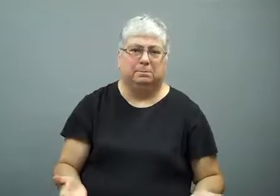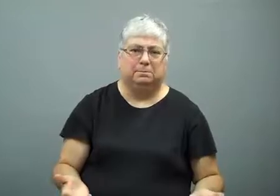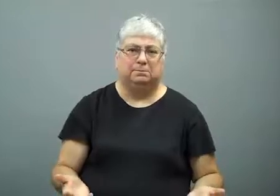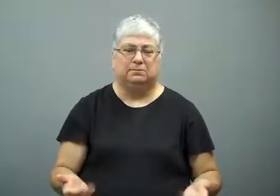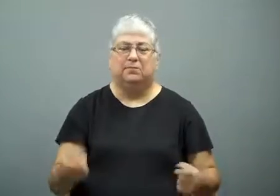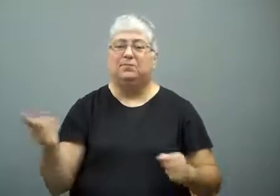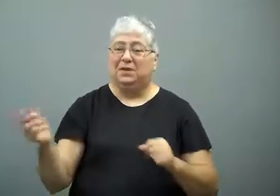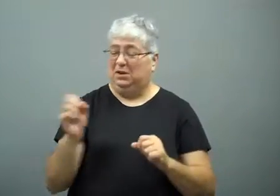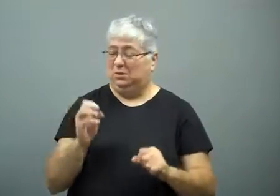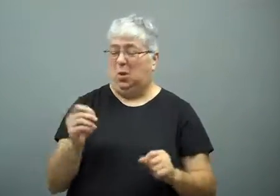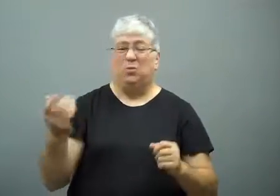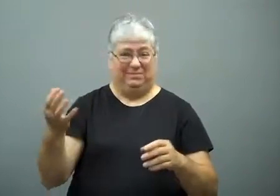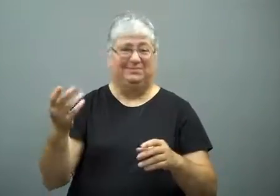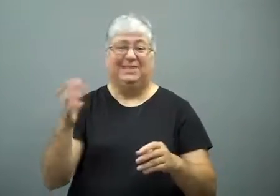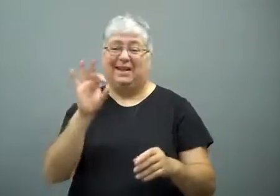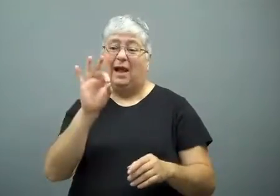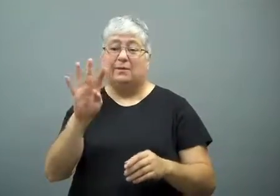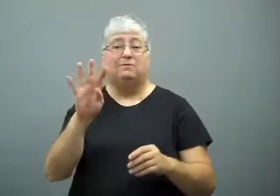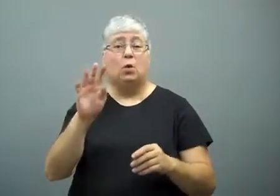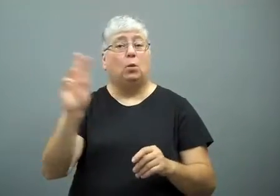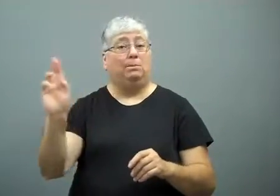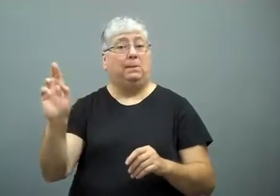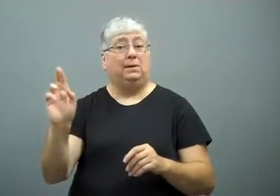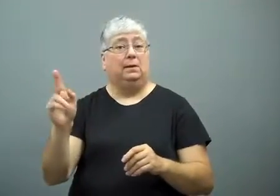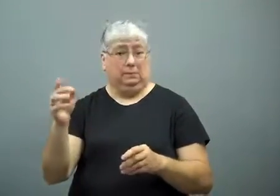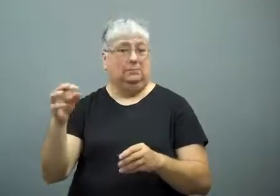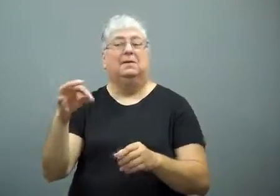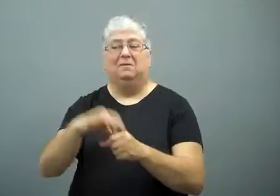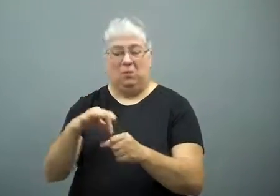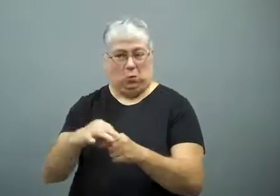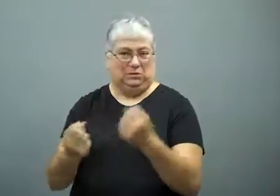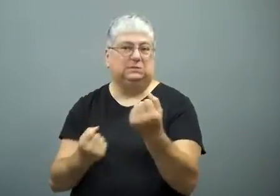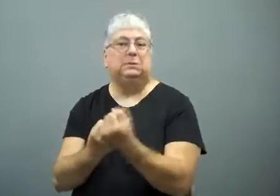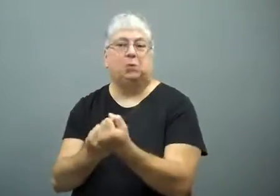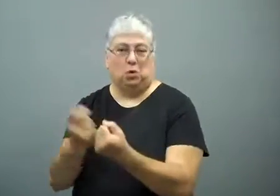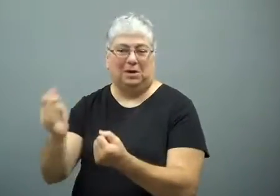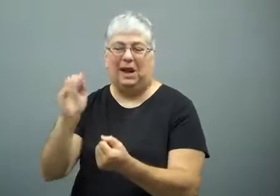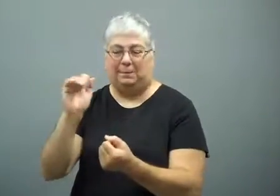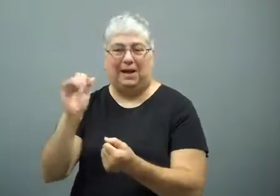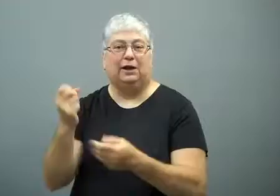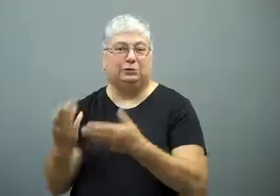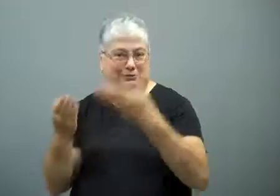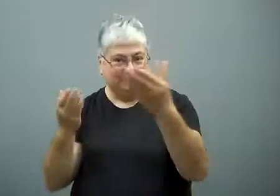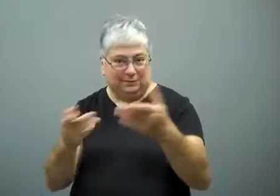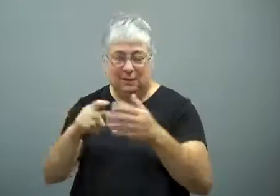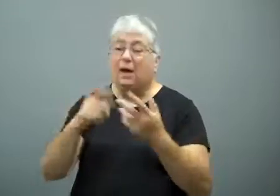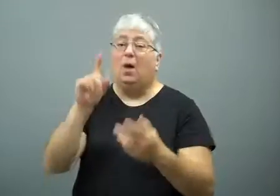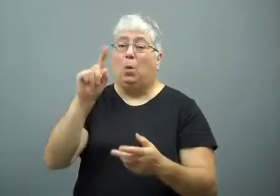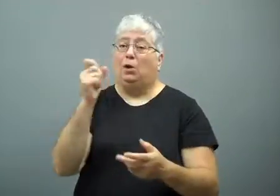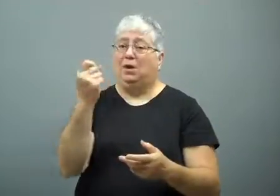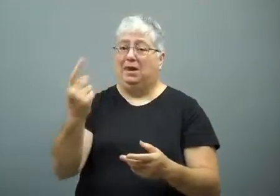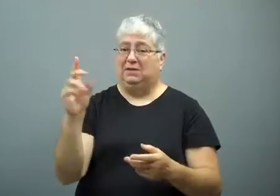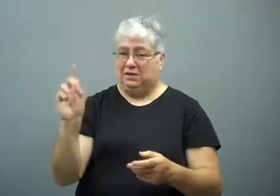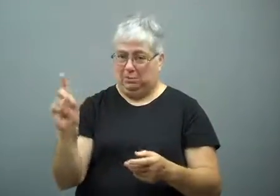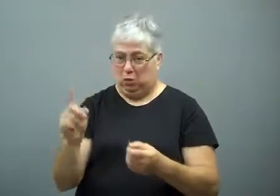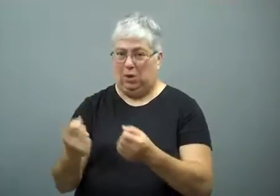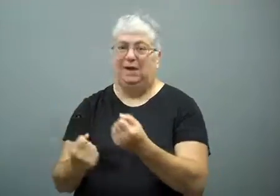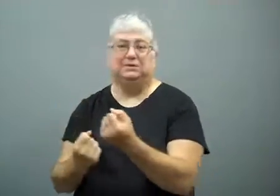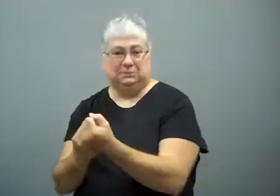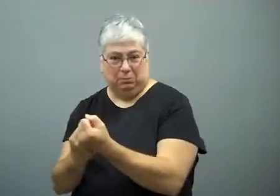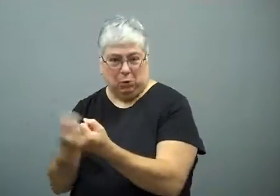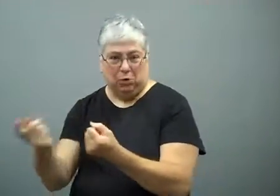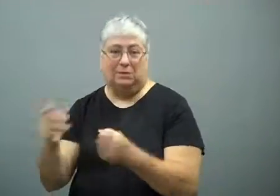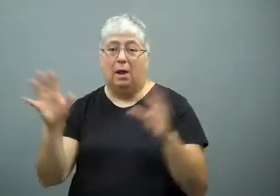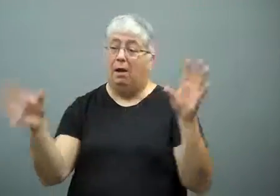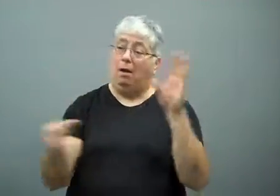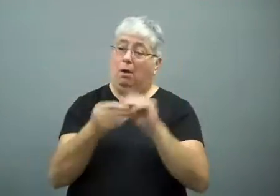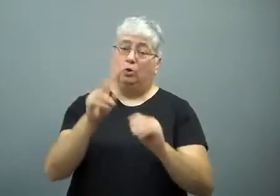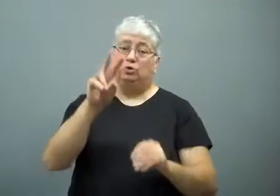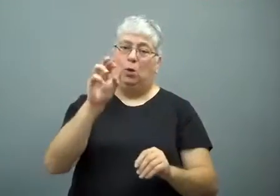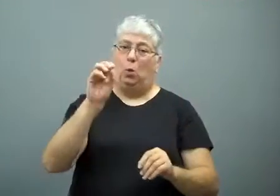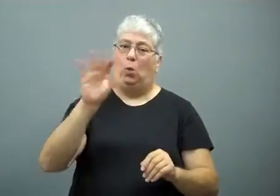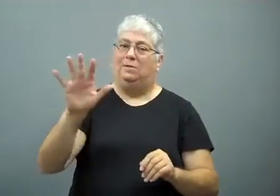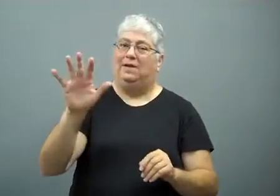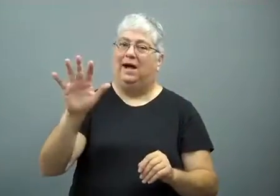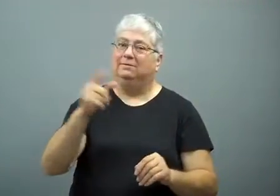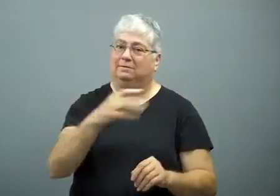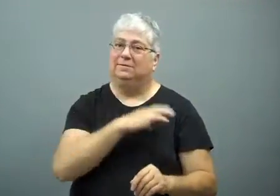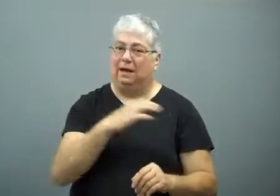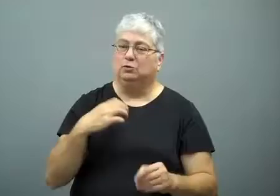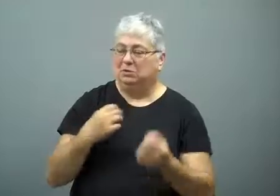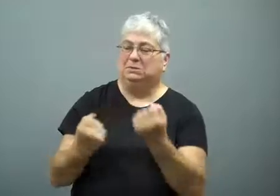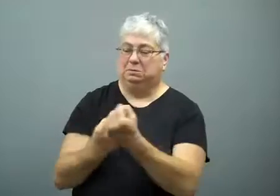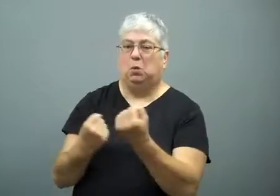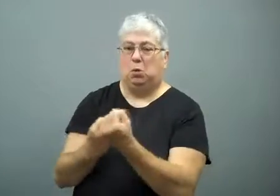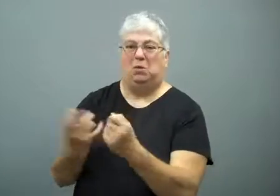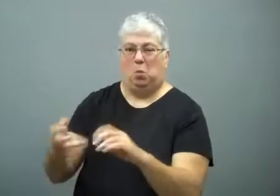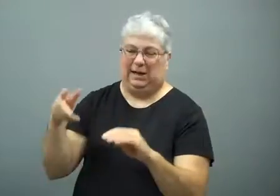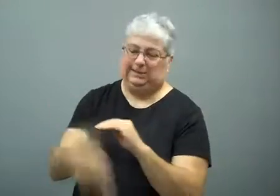94 Republicans and 111 Democrats voted in favor of Amash's bill.